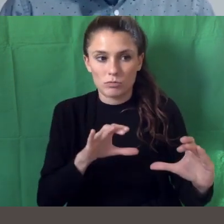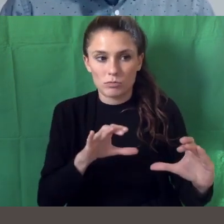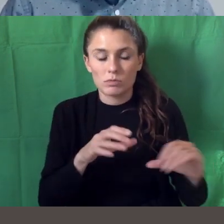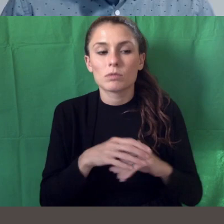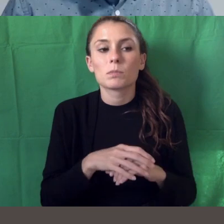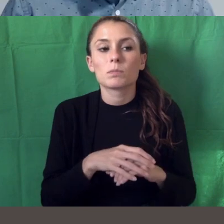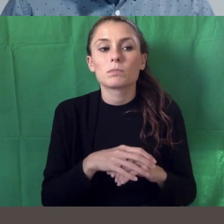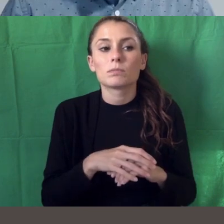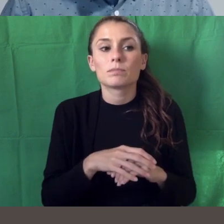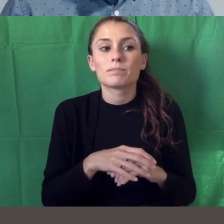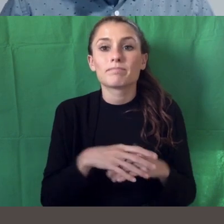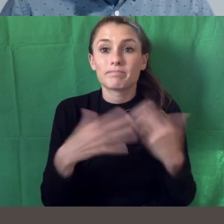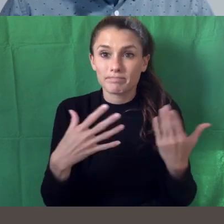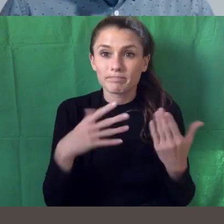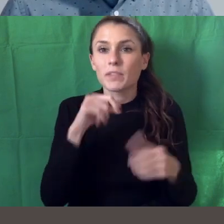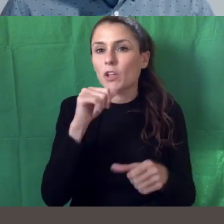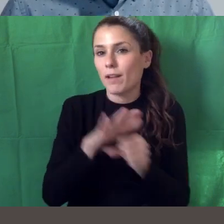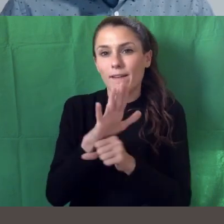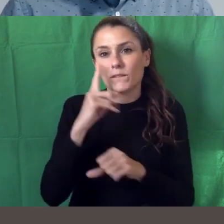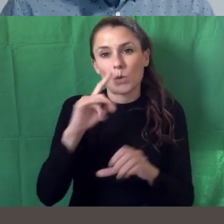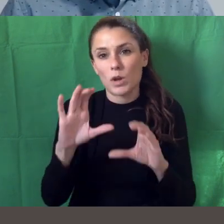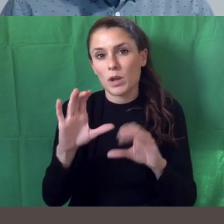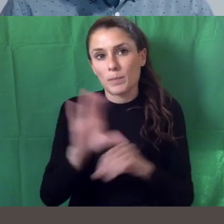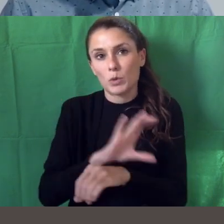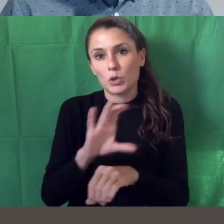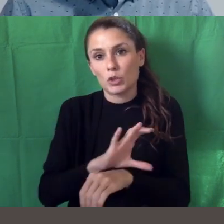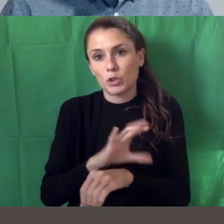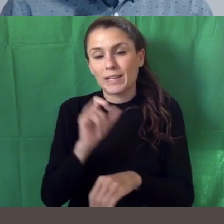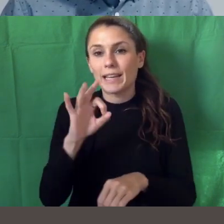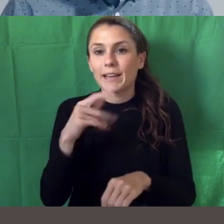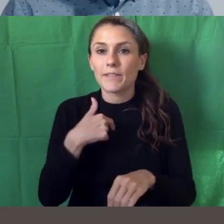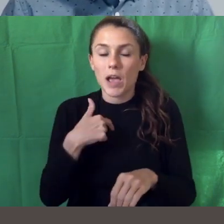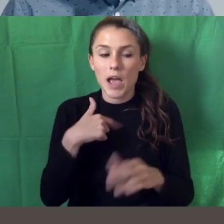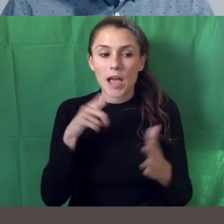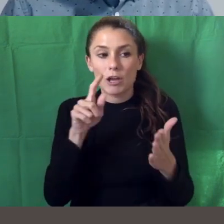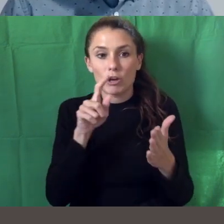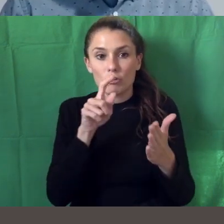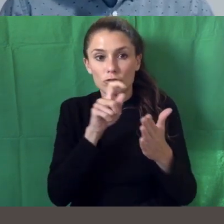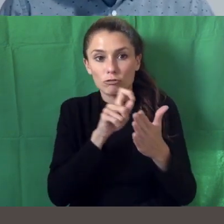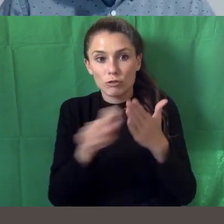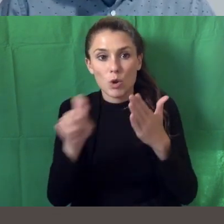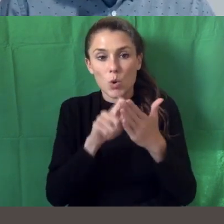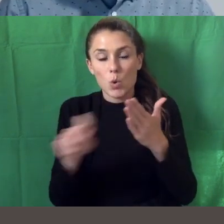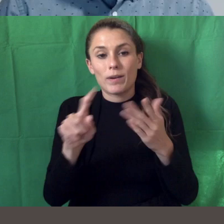But it was not sufficient for computers. If I wrote down exactly what I said,